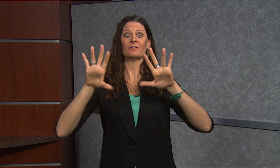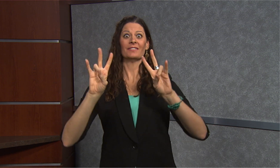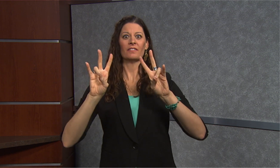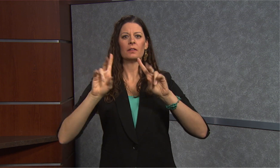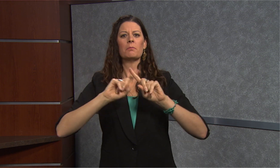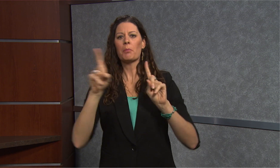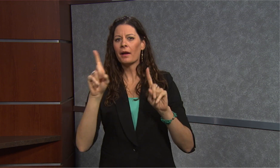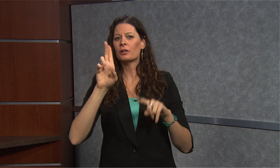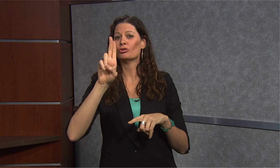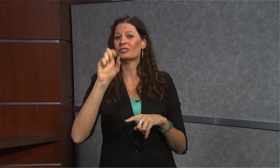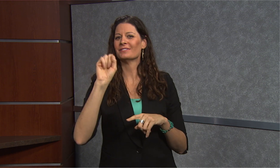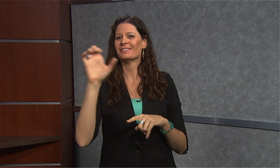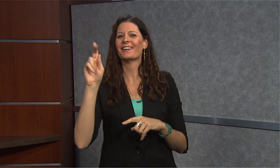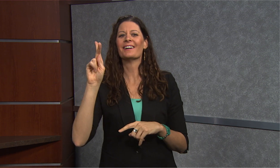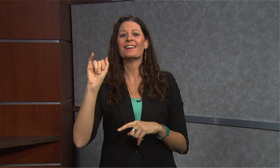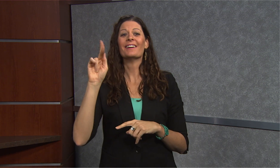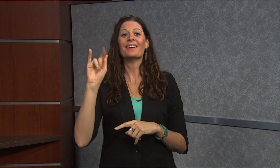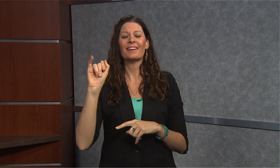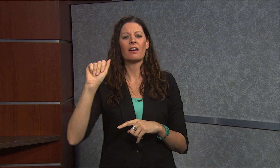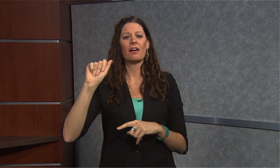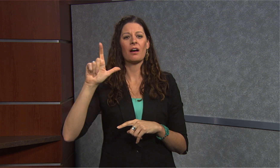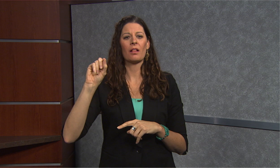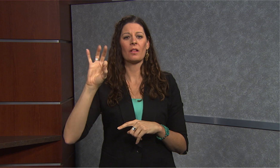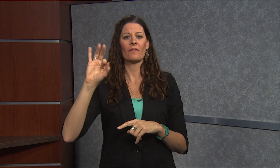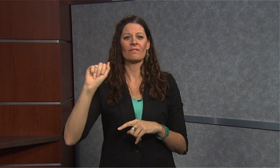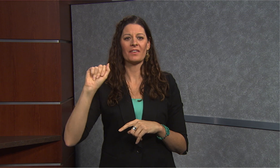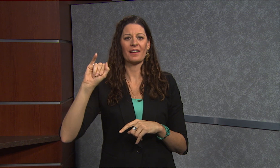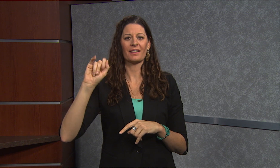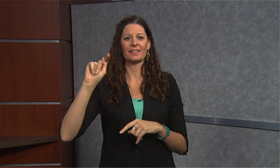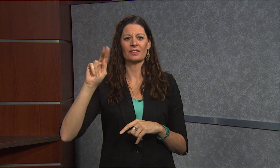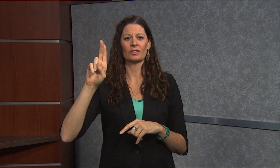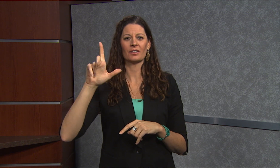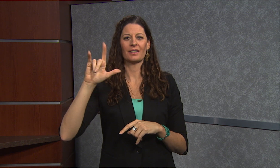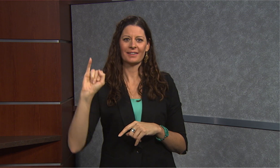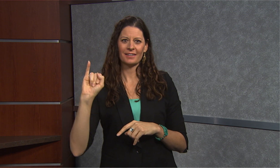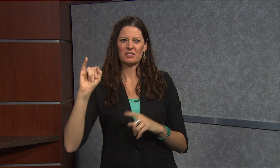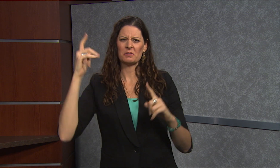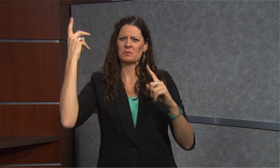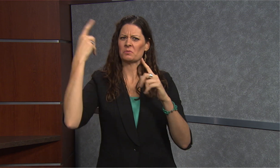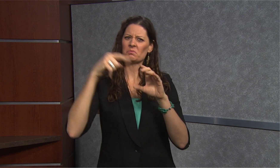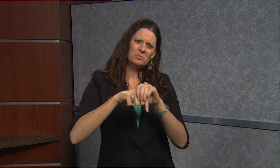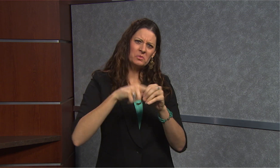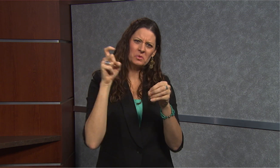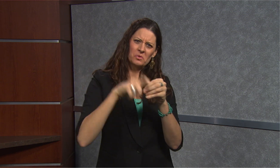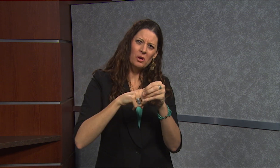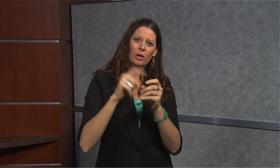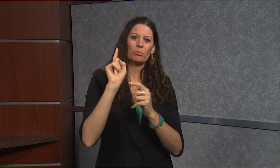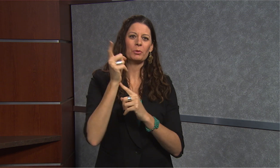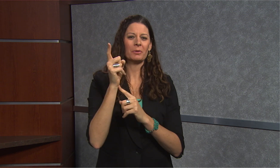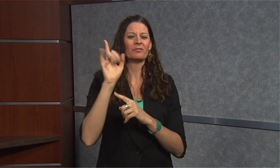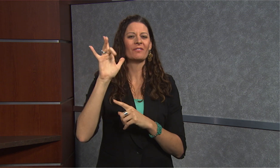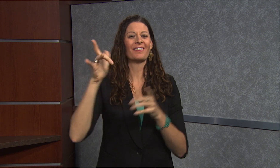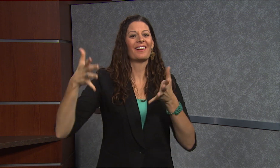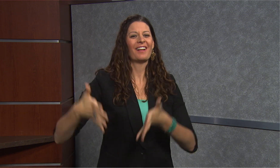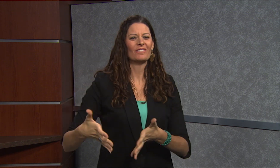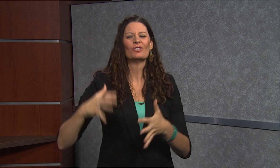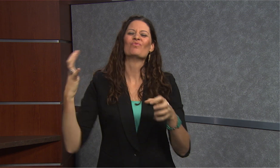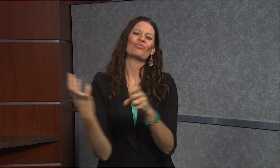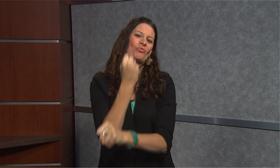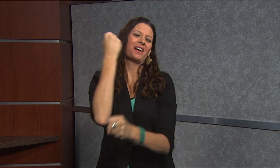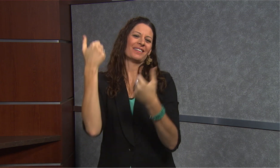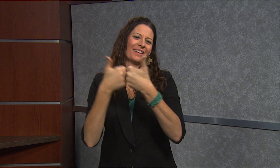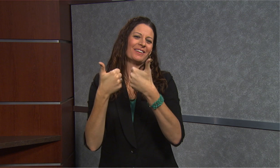57 TO 57. BUT USC KIKI ALOFAITULI SCORED THE WINNING POINT AT 1:25.